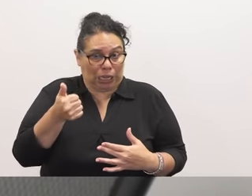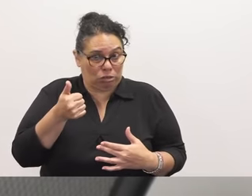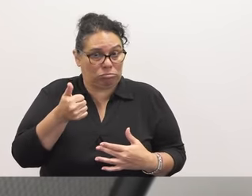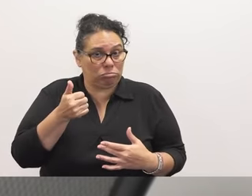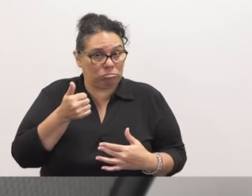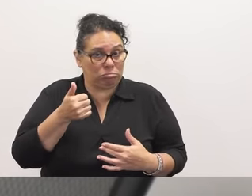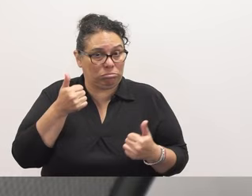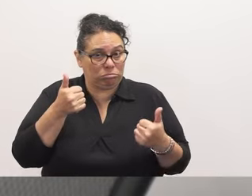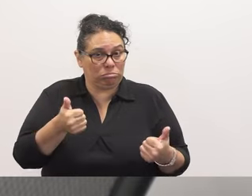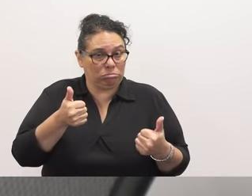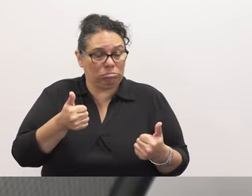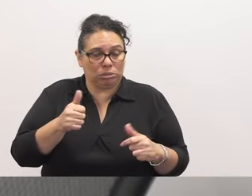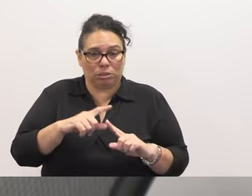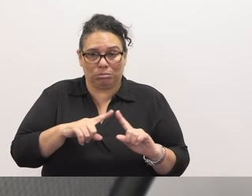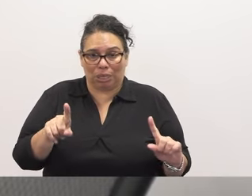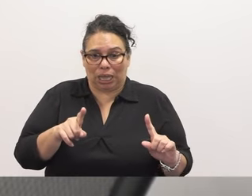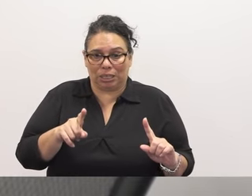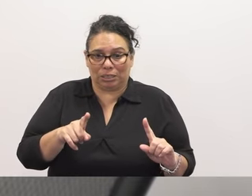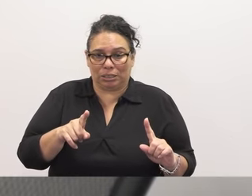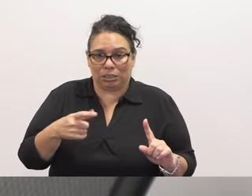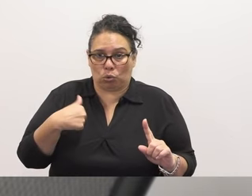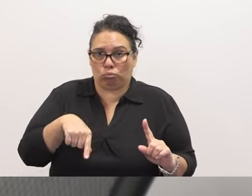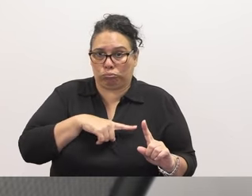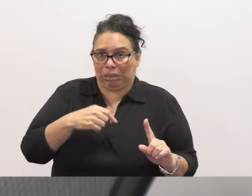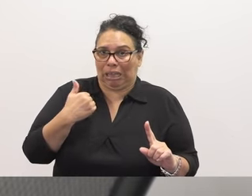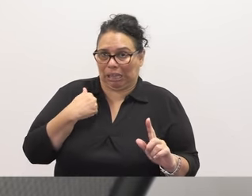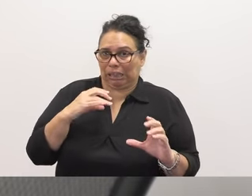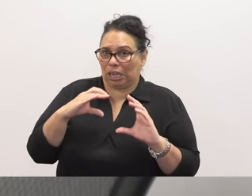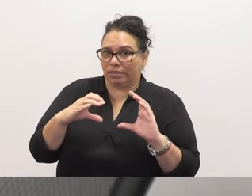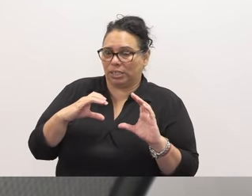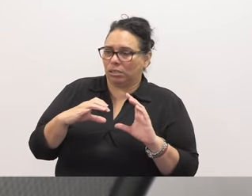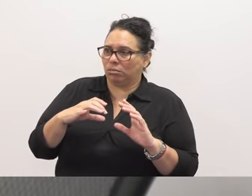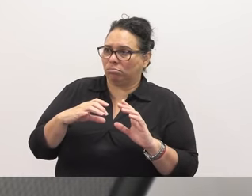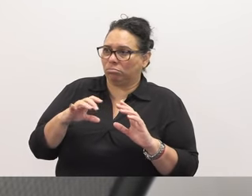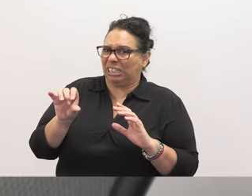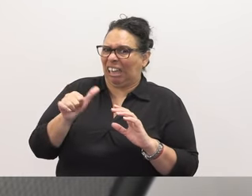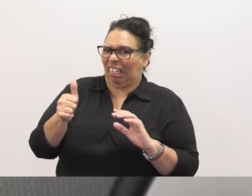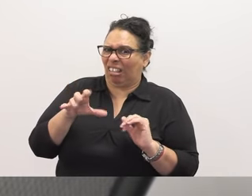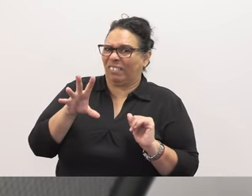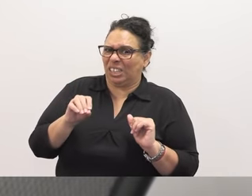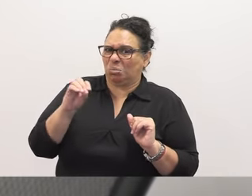but we actually had that conversation, like, what about the other 50%? What's going on?